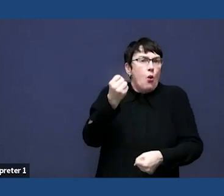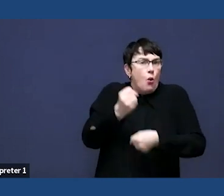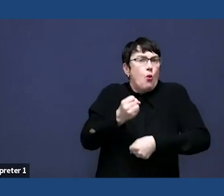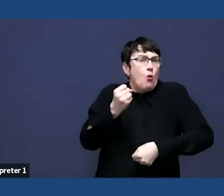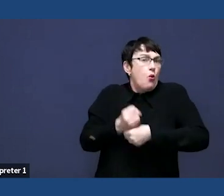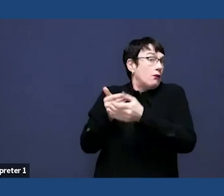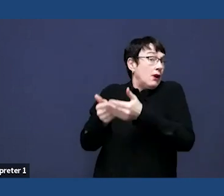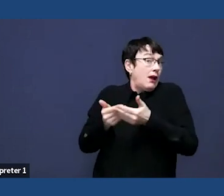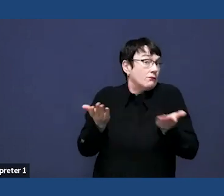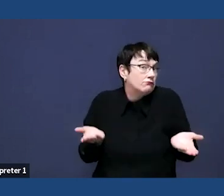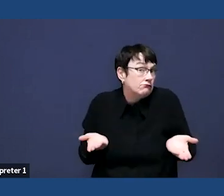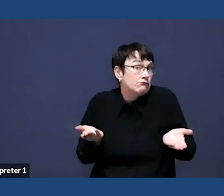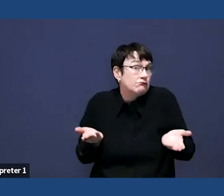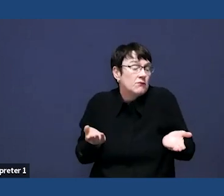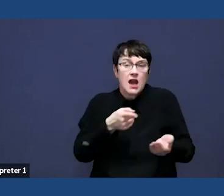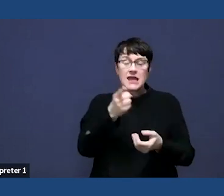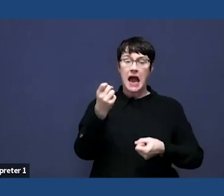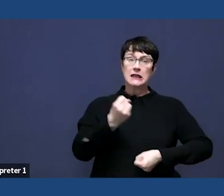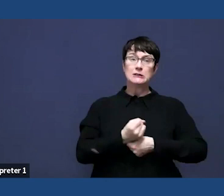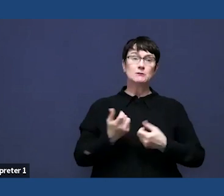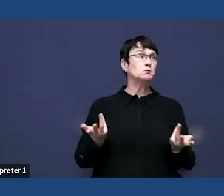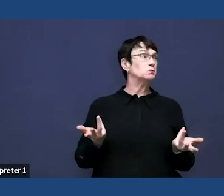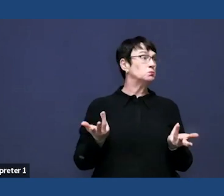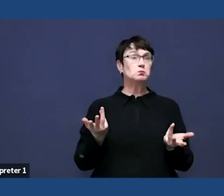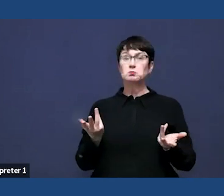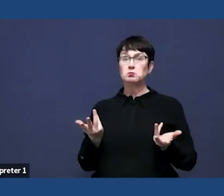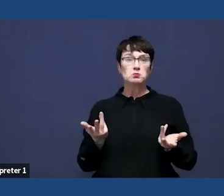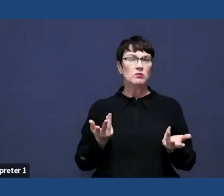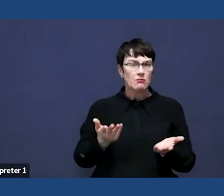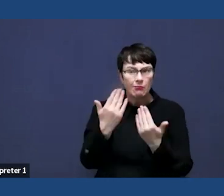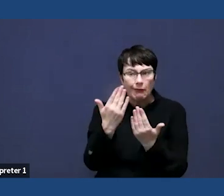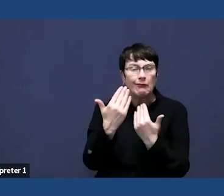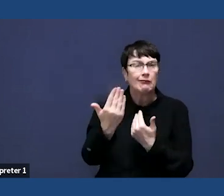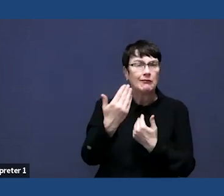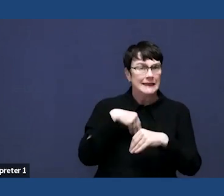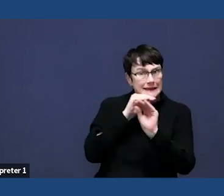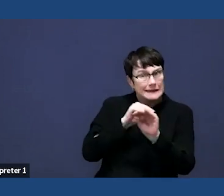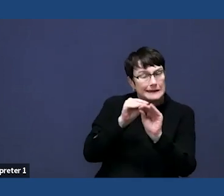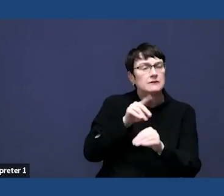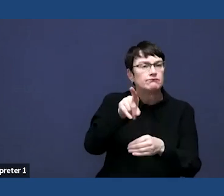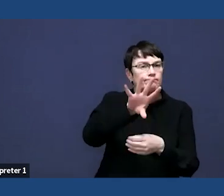growth of the society and countries around the world.